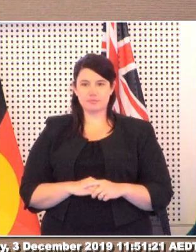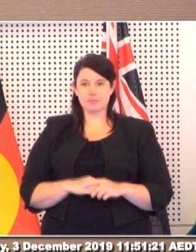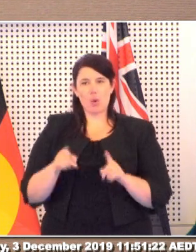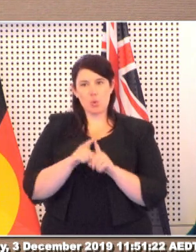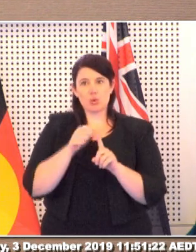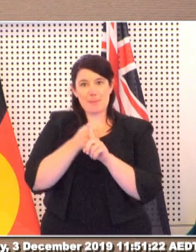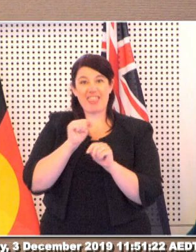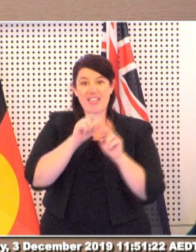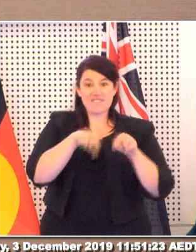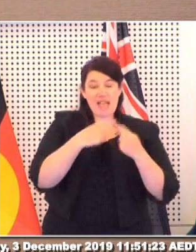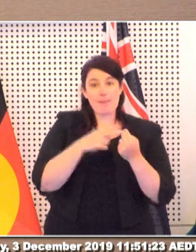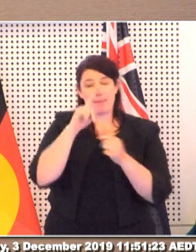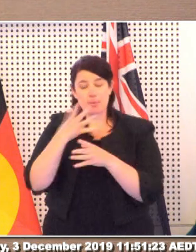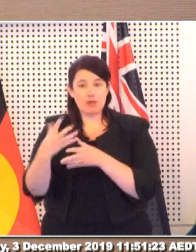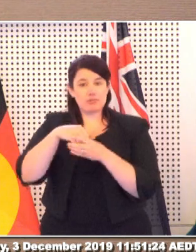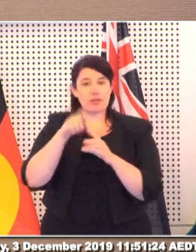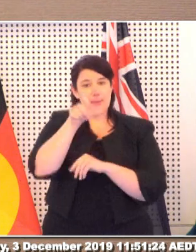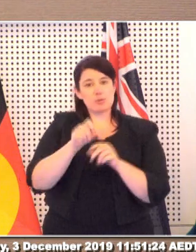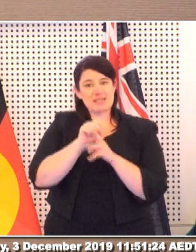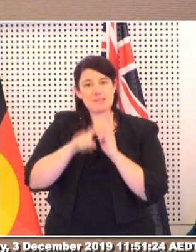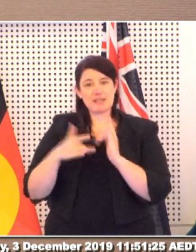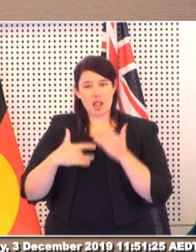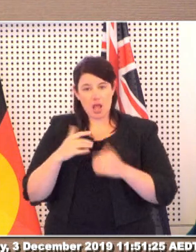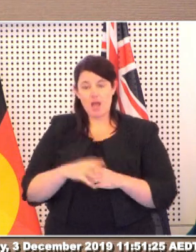So there’s three aspects, if you like, the personal, the relational,